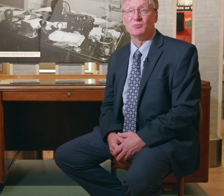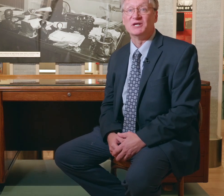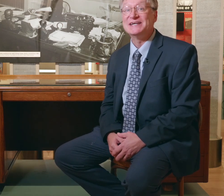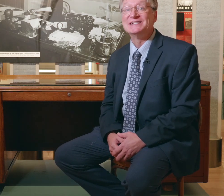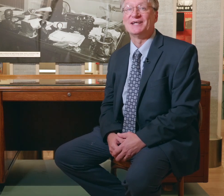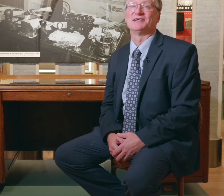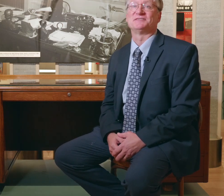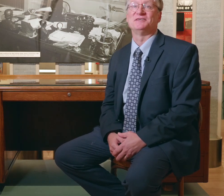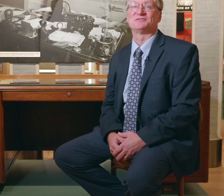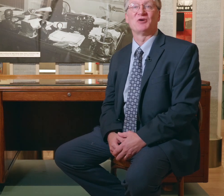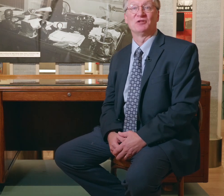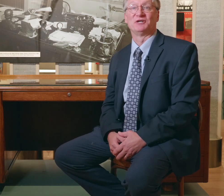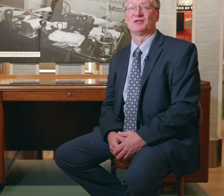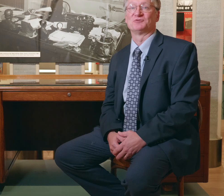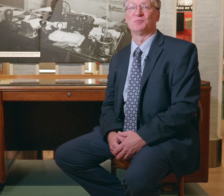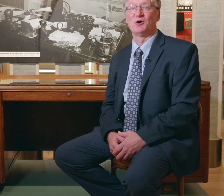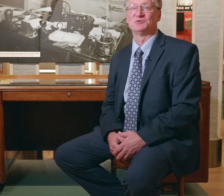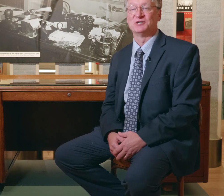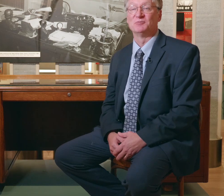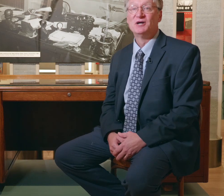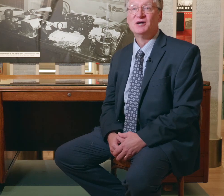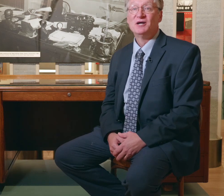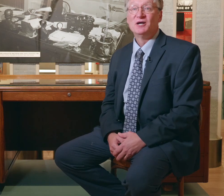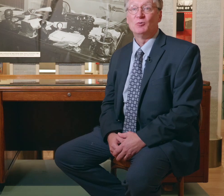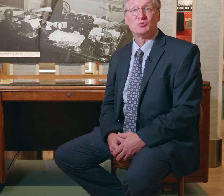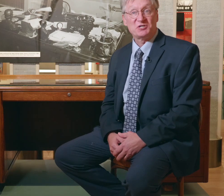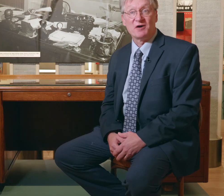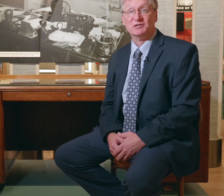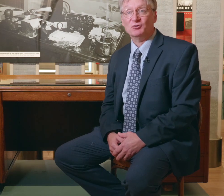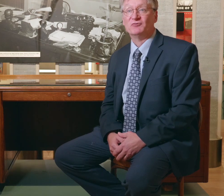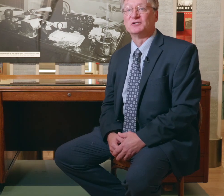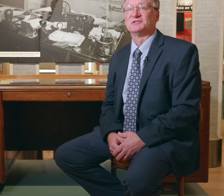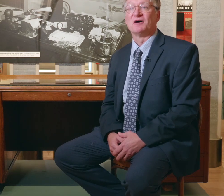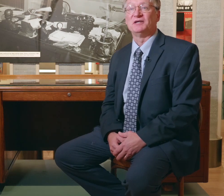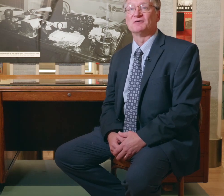from the "Hidden Legacies of Helen Keller" symposium, which was held in Louisville, Kentucky